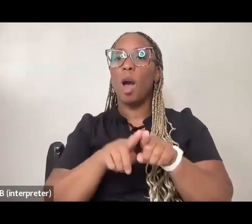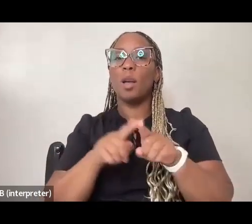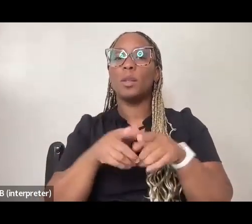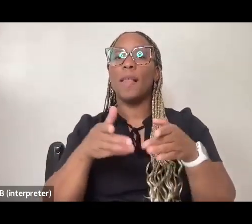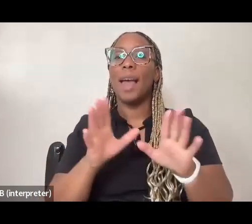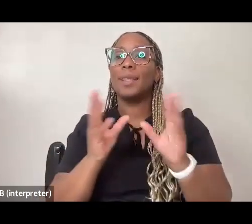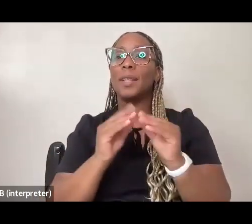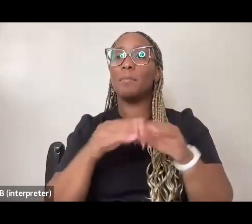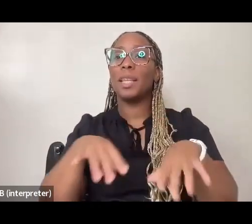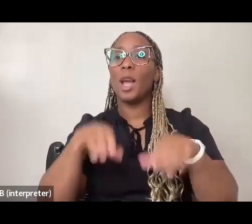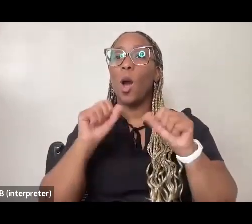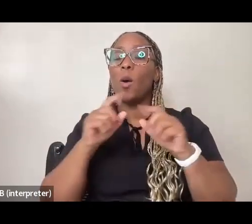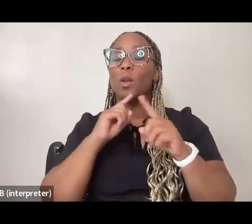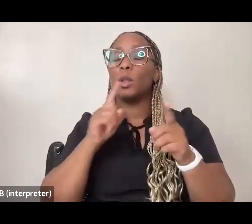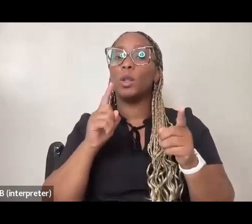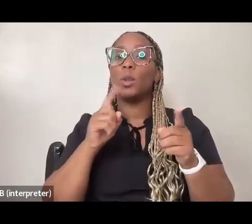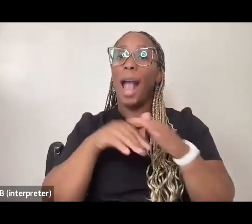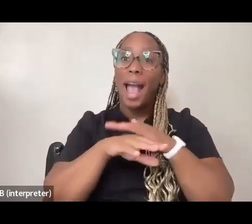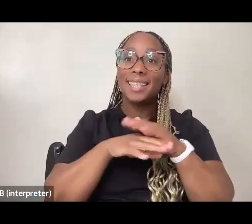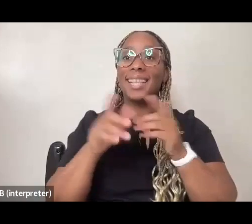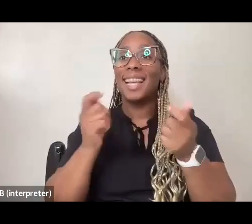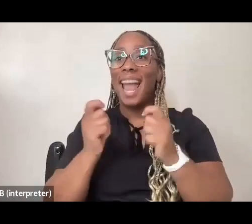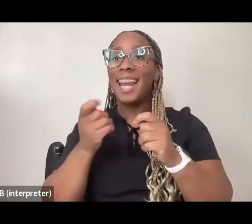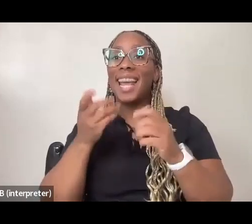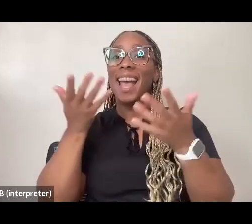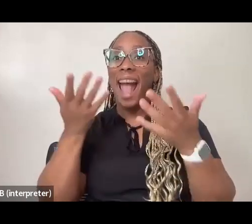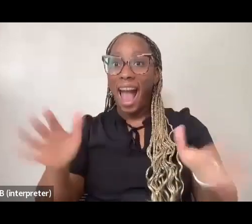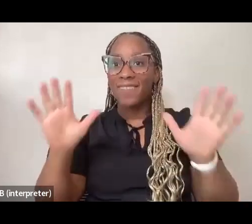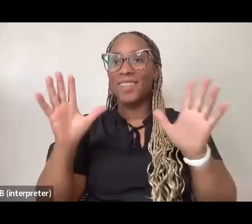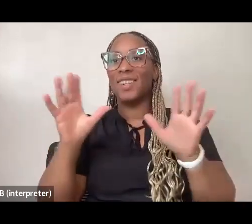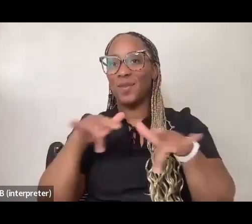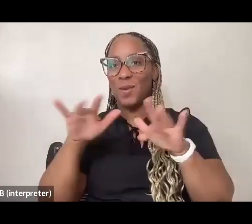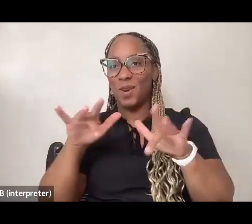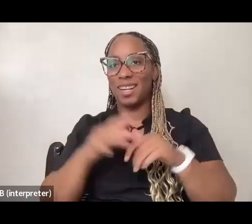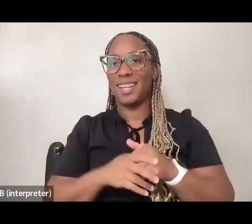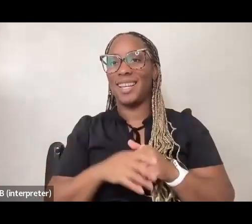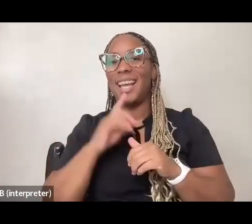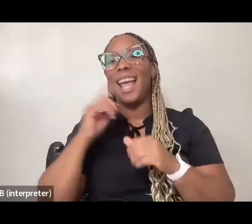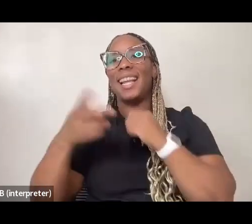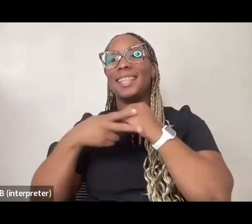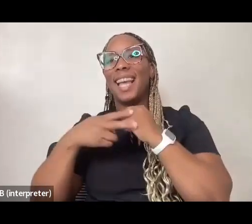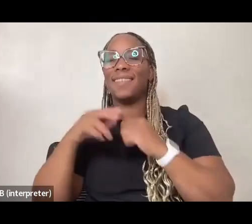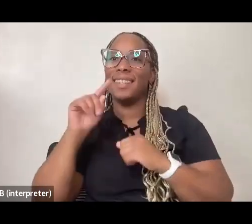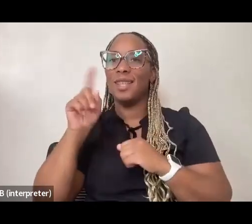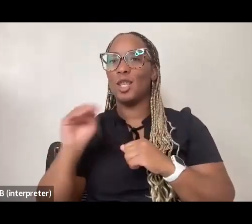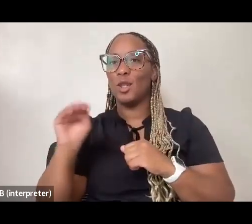access and edit captions produced after recording to the zoom cloud. Let's take a look at that now.